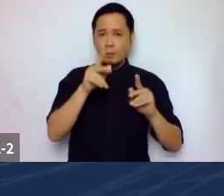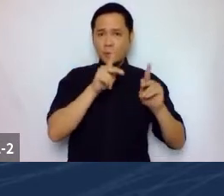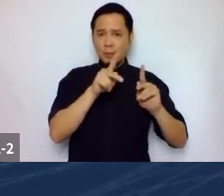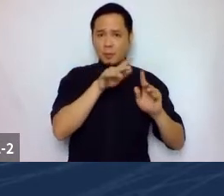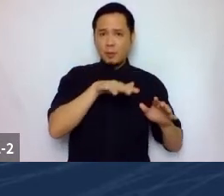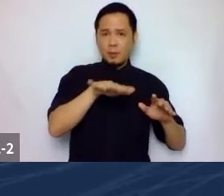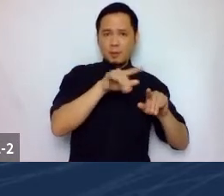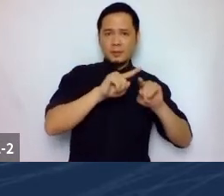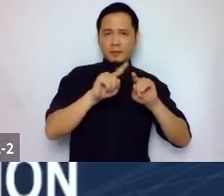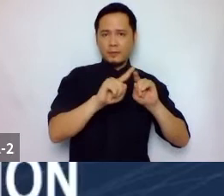Next slide please.